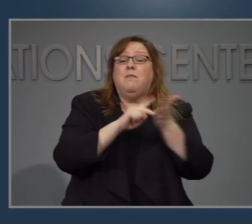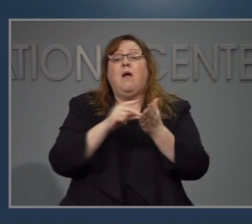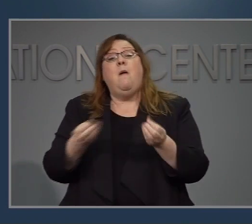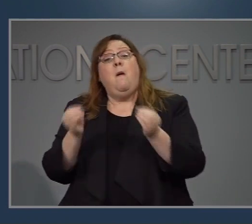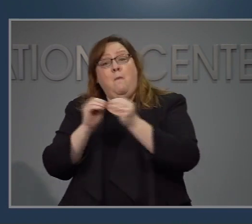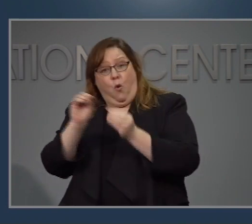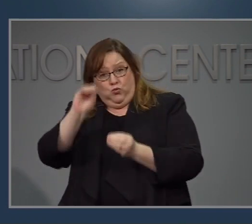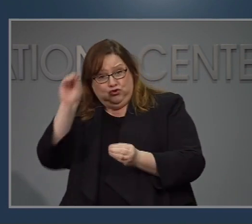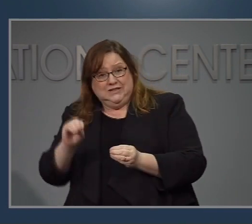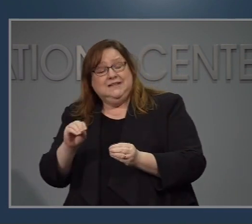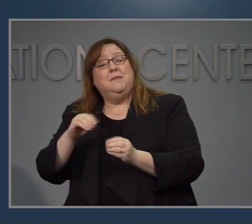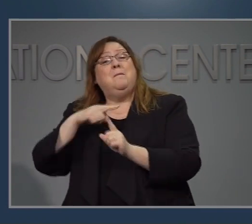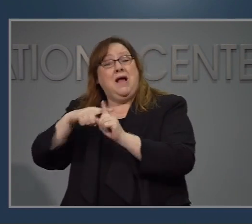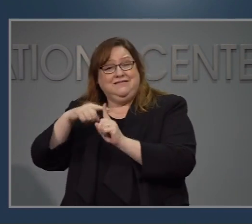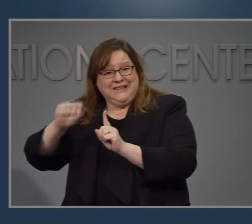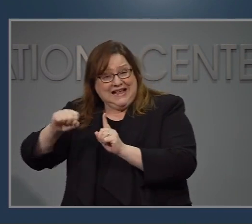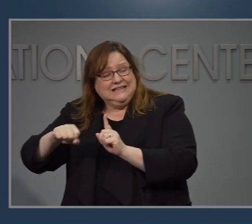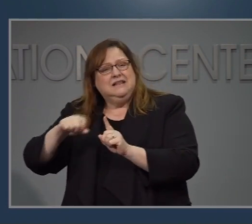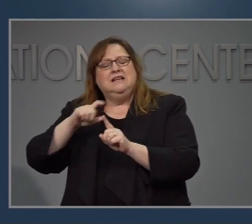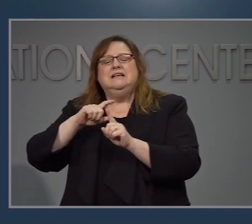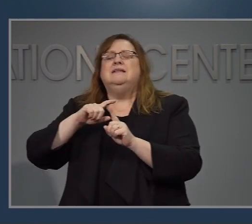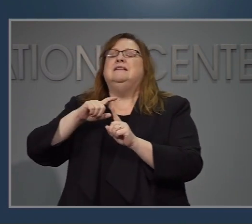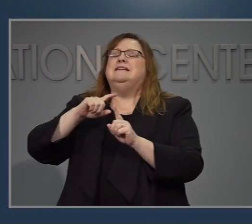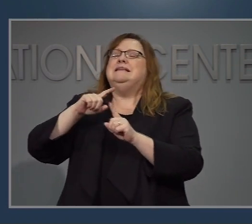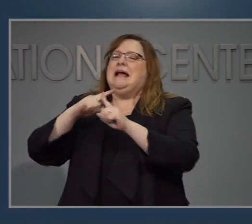A RED X. THIS RISE CAN BE